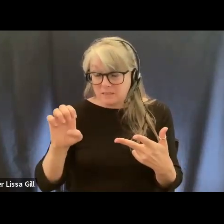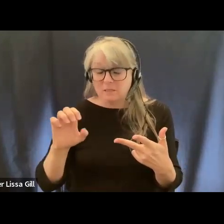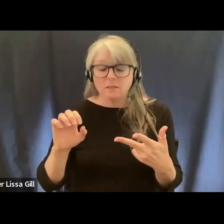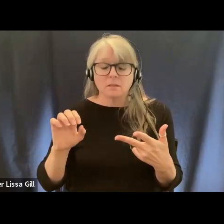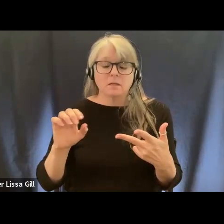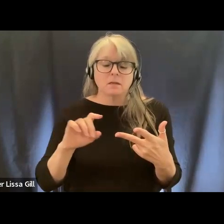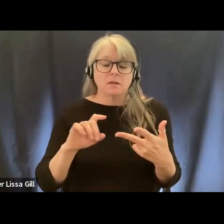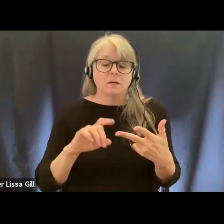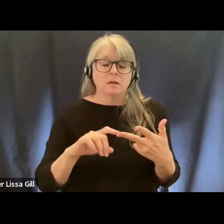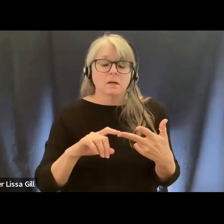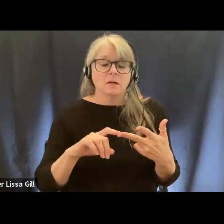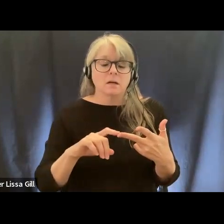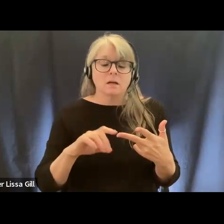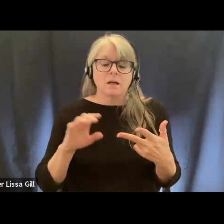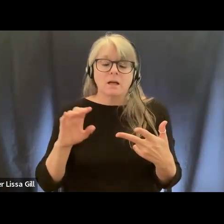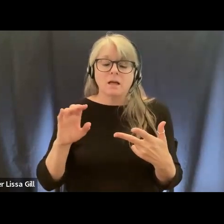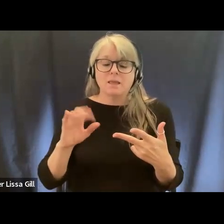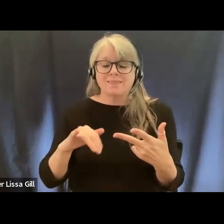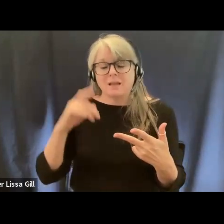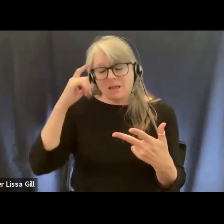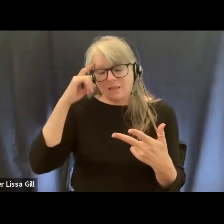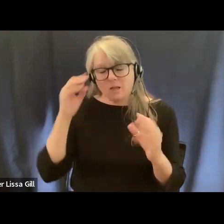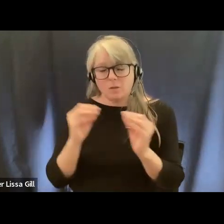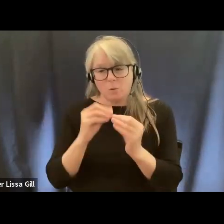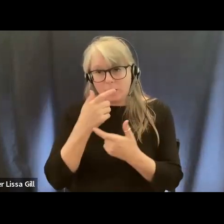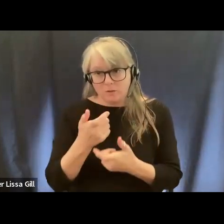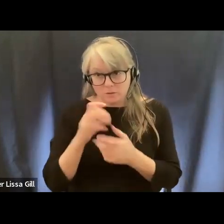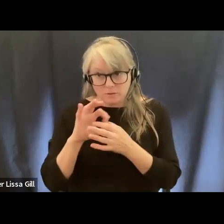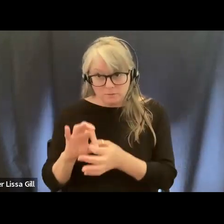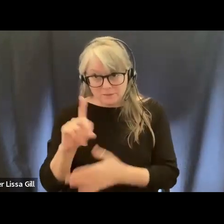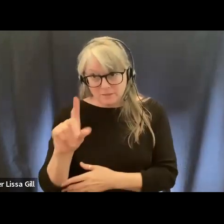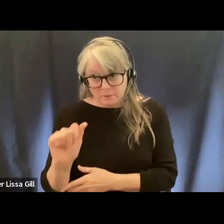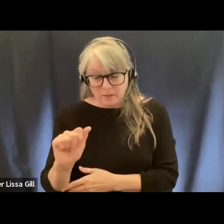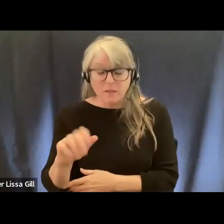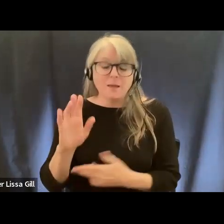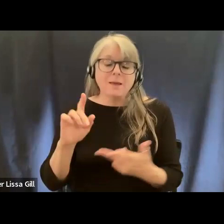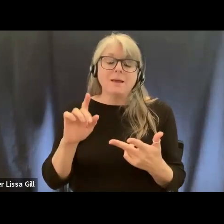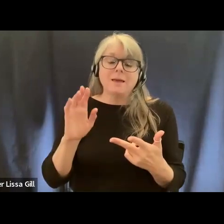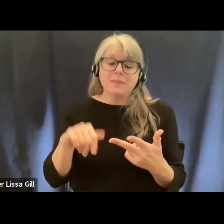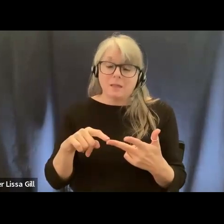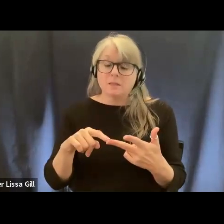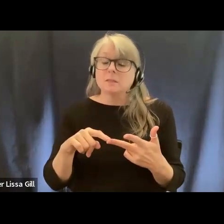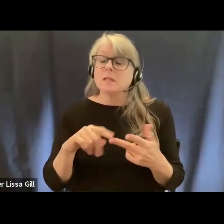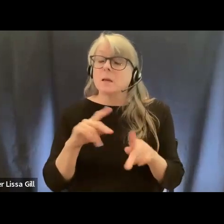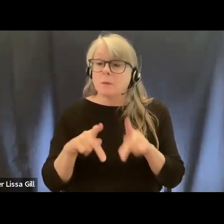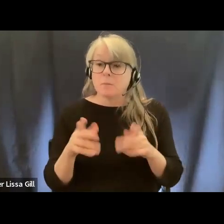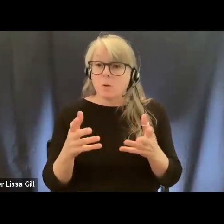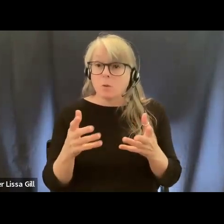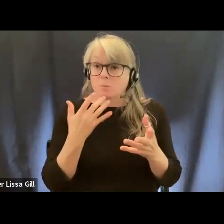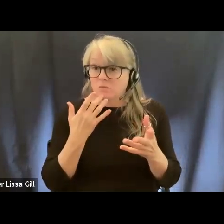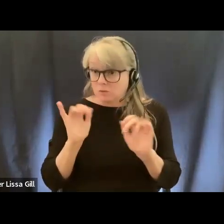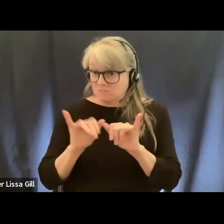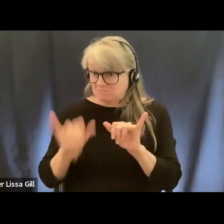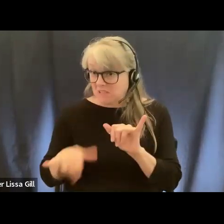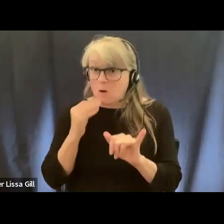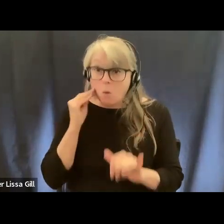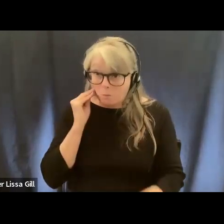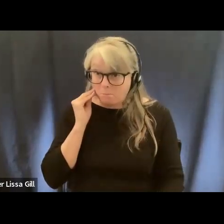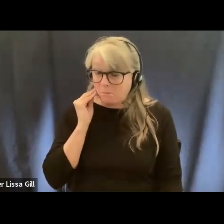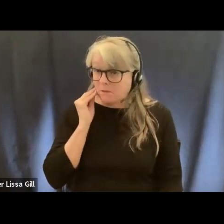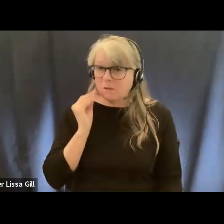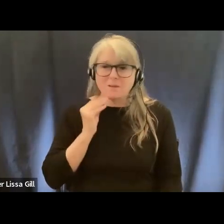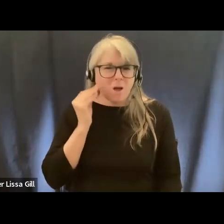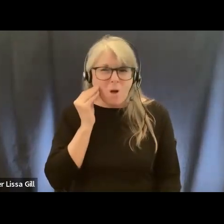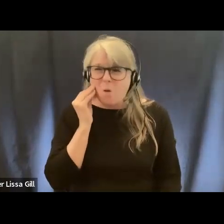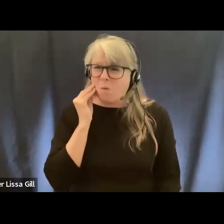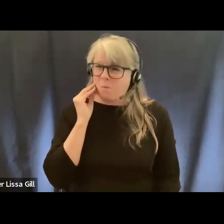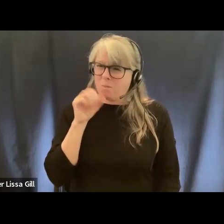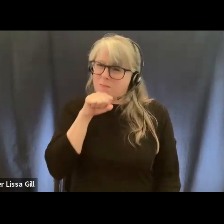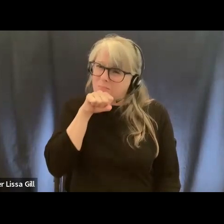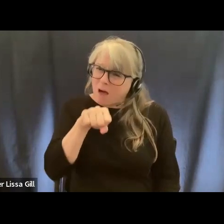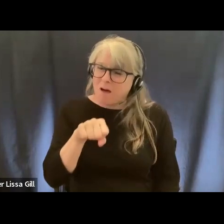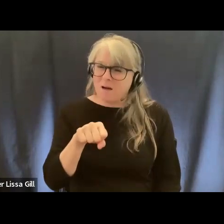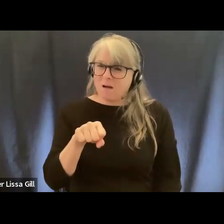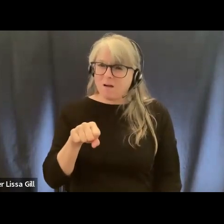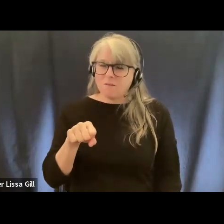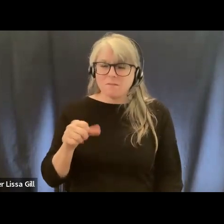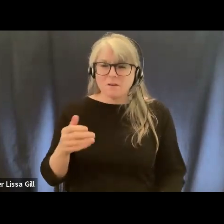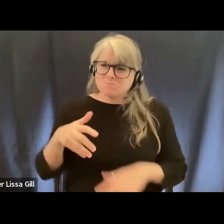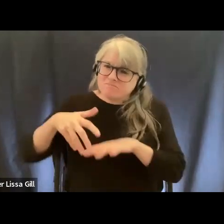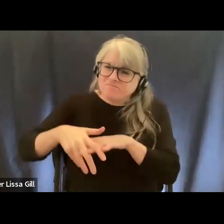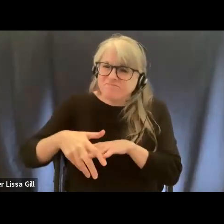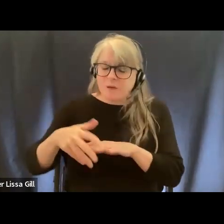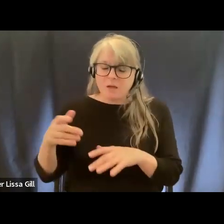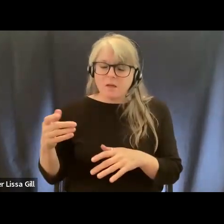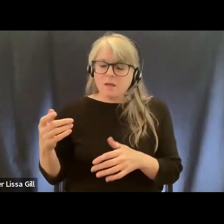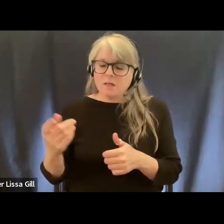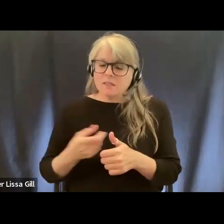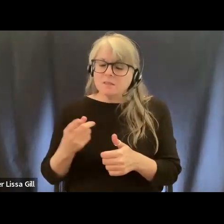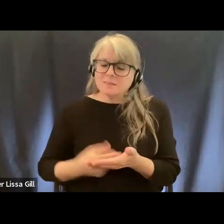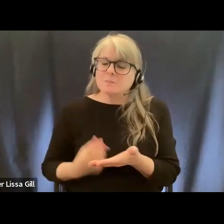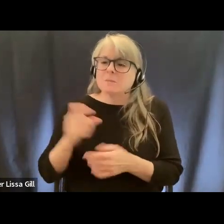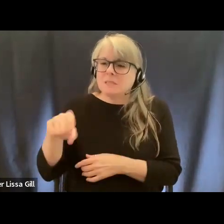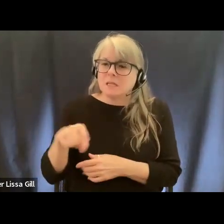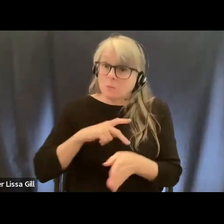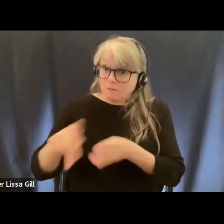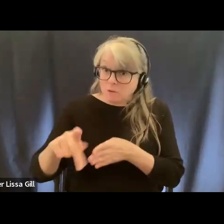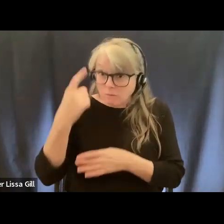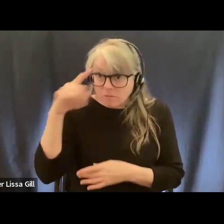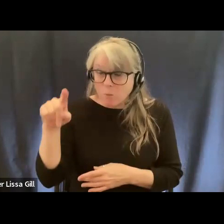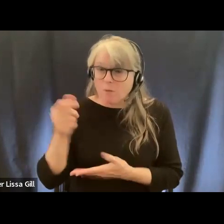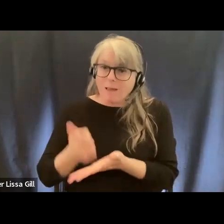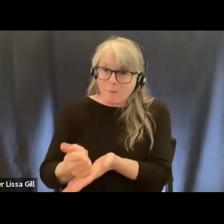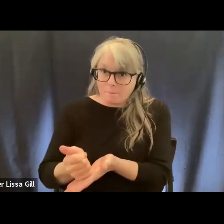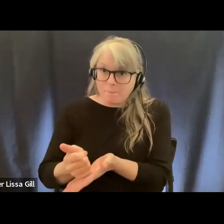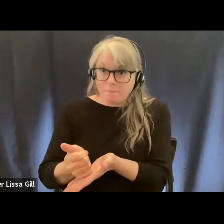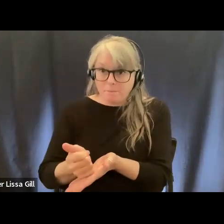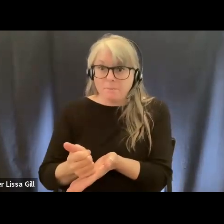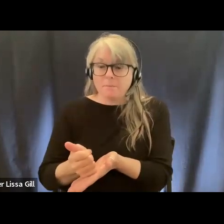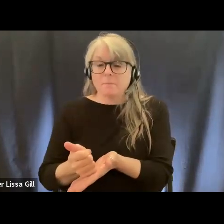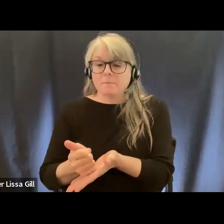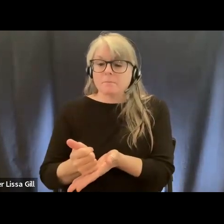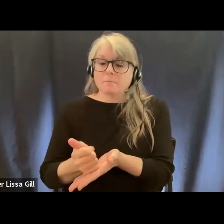These are people who want to stay in their home. This is their home. They love it. And this is where sometimes they need a real estate professional just for help and putting together.